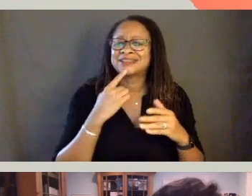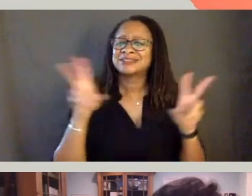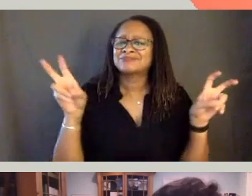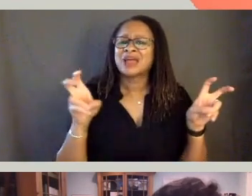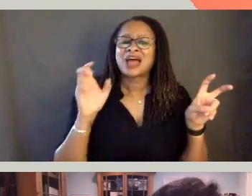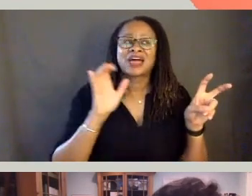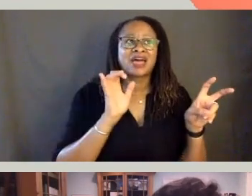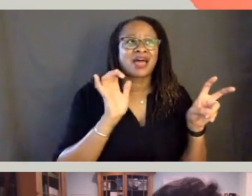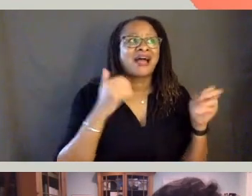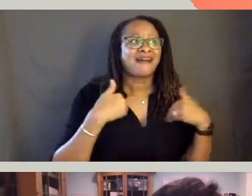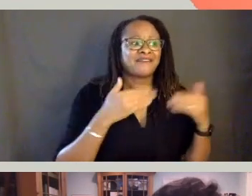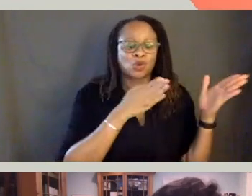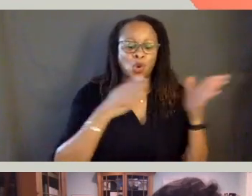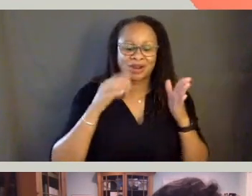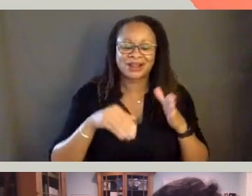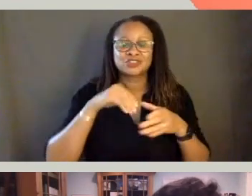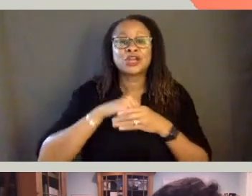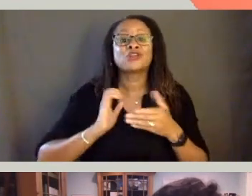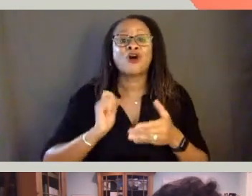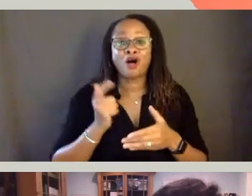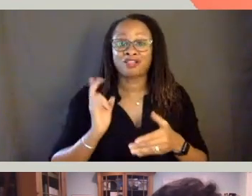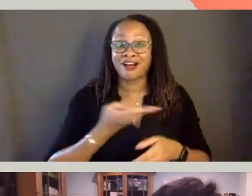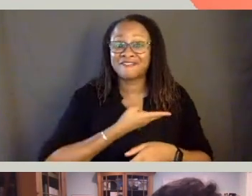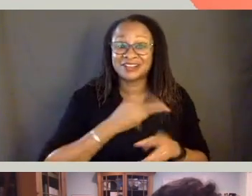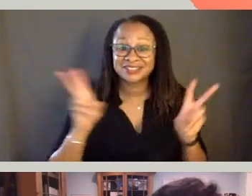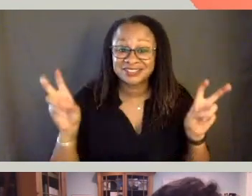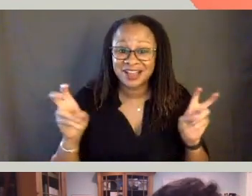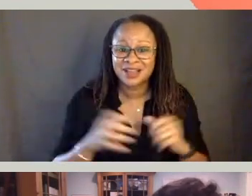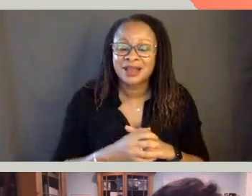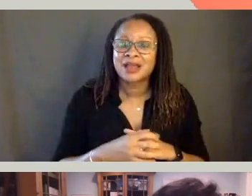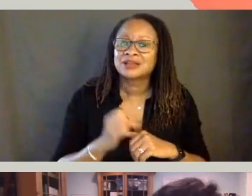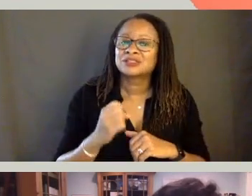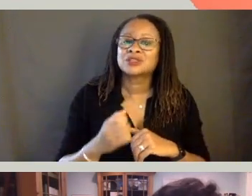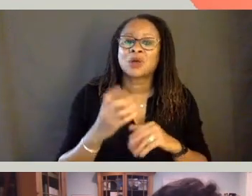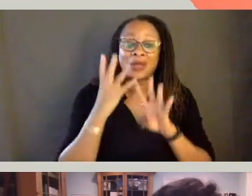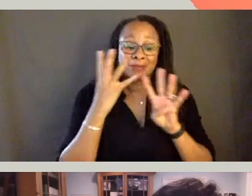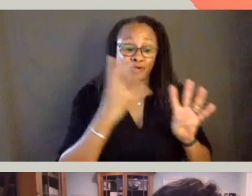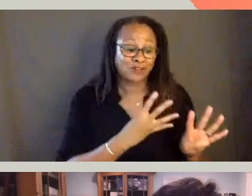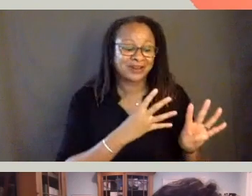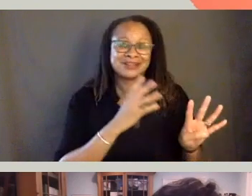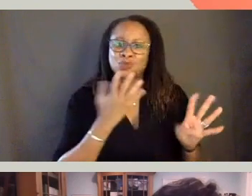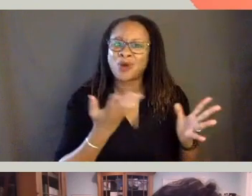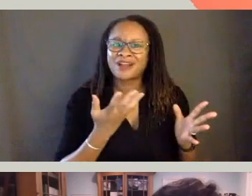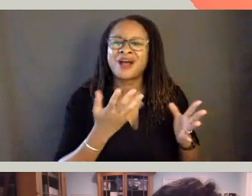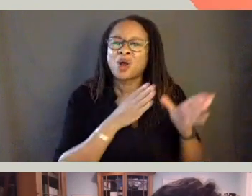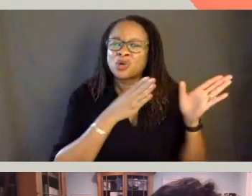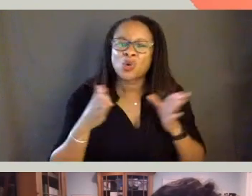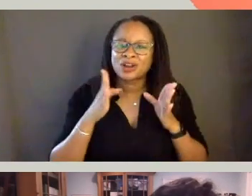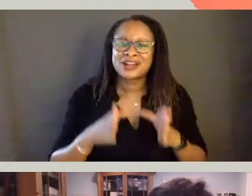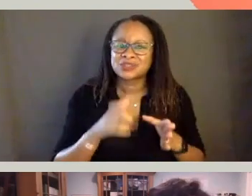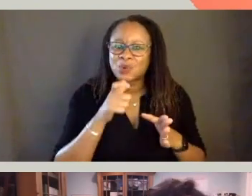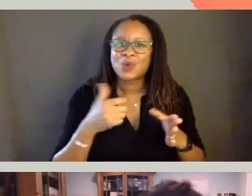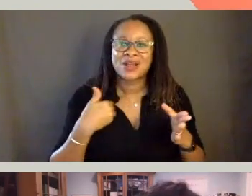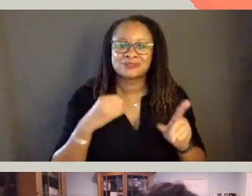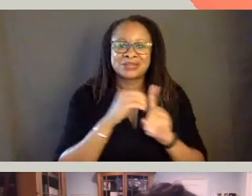And I think in many ways, immigrant justice organizers who are directly impacted and directly impacted organizers are examples of that.